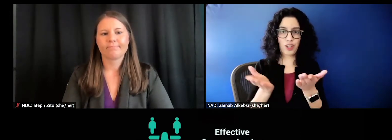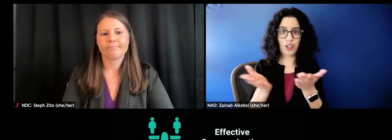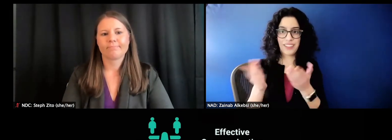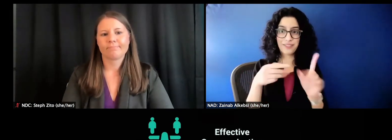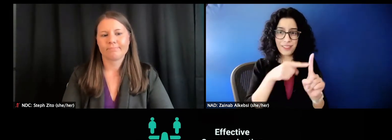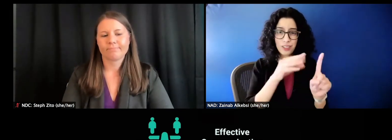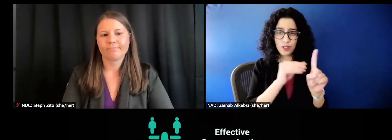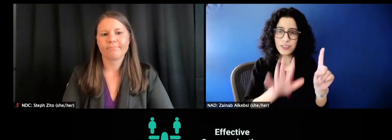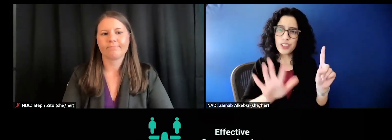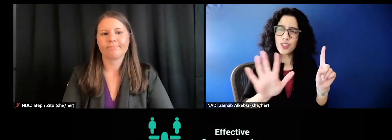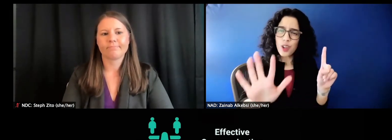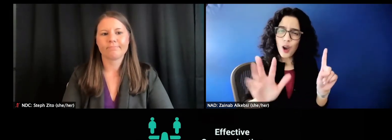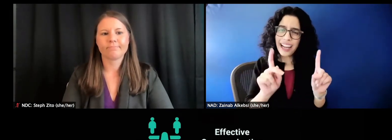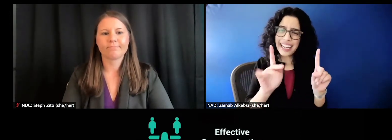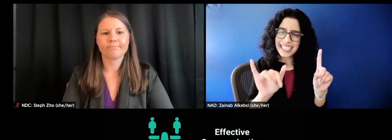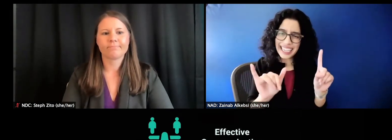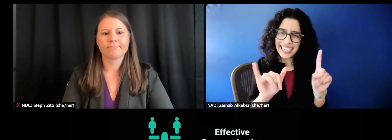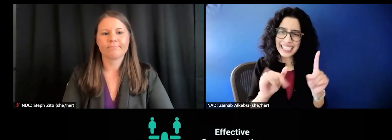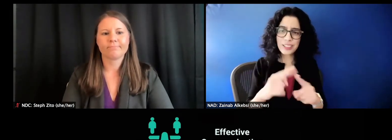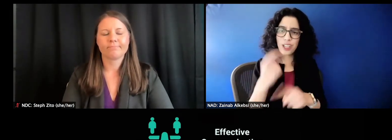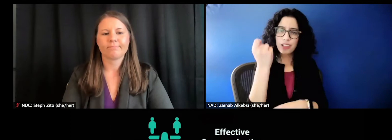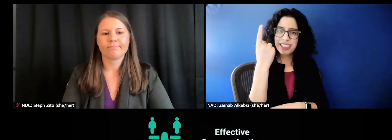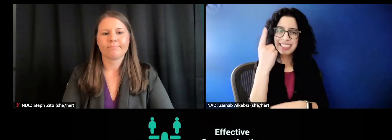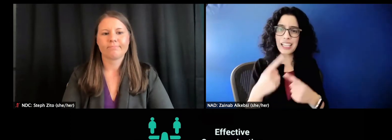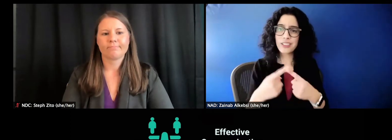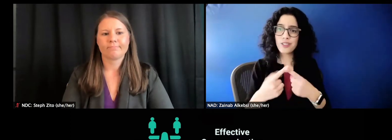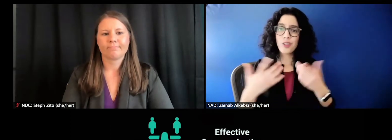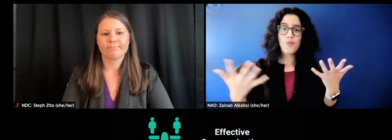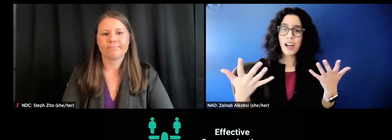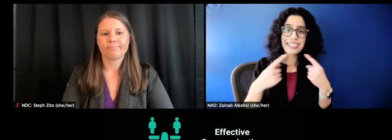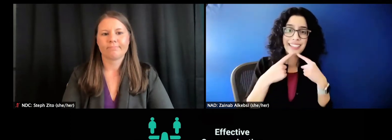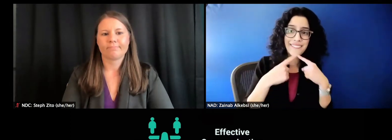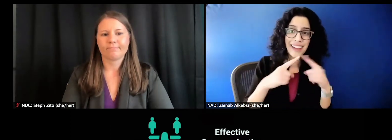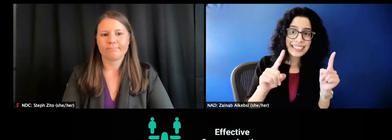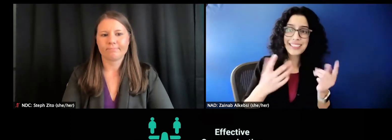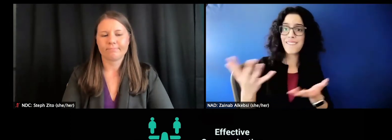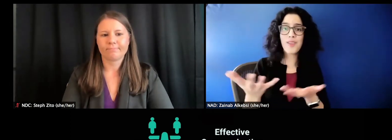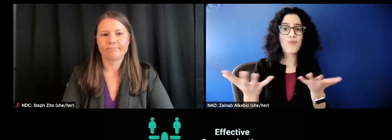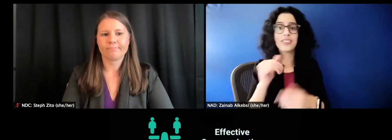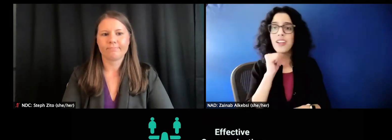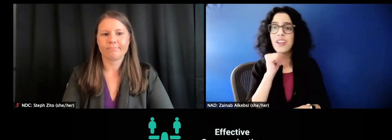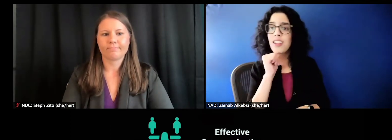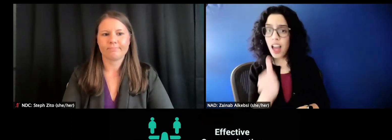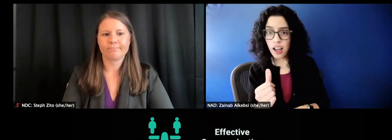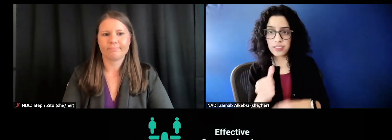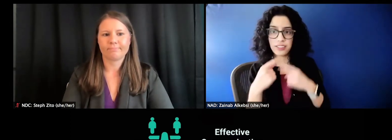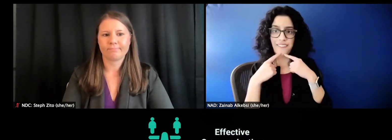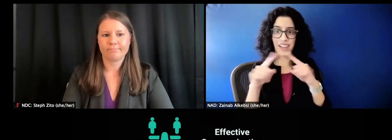Deaf students are your key to understanding what is effective and what is not effective.